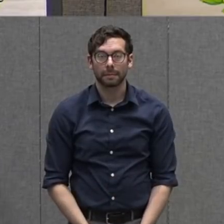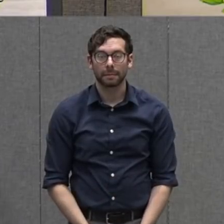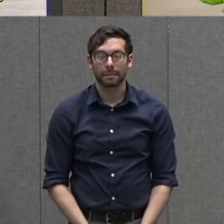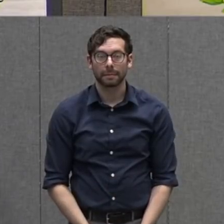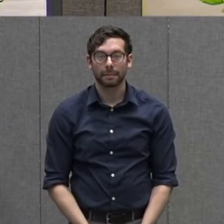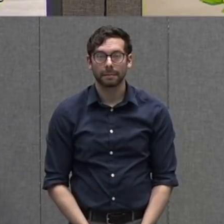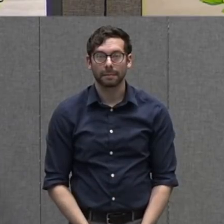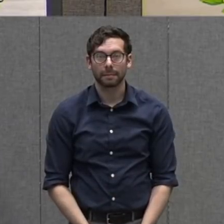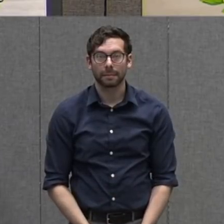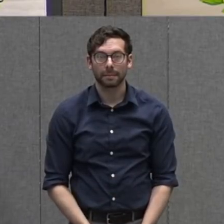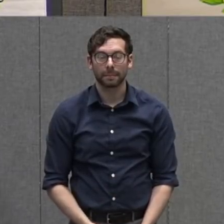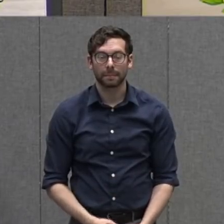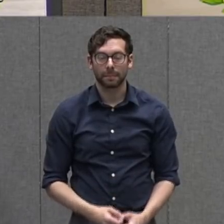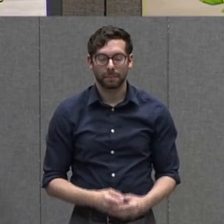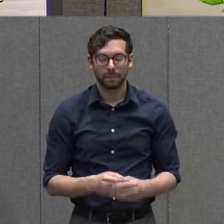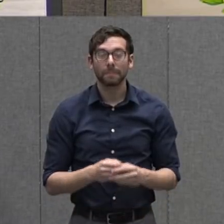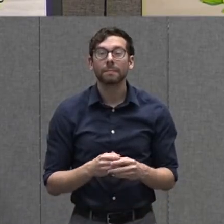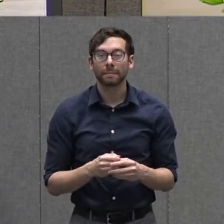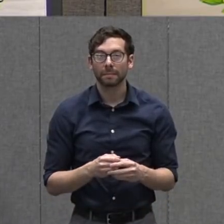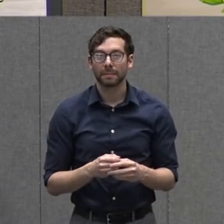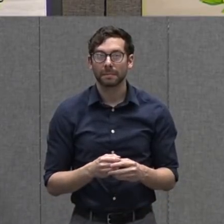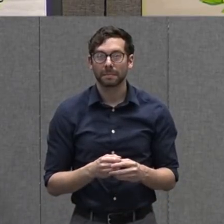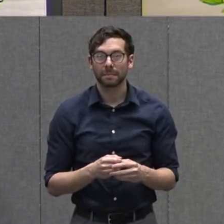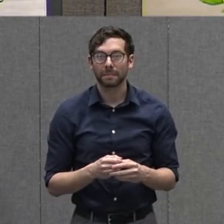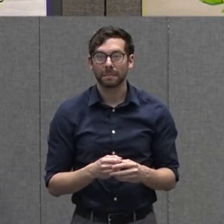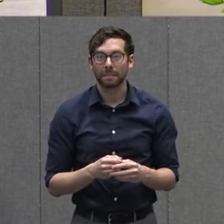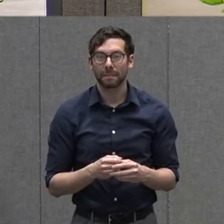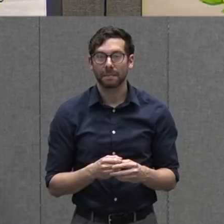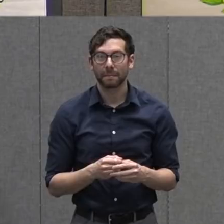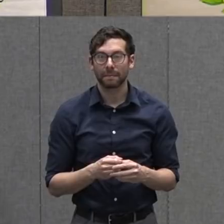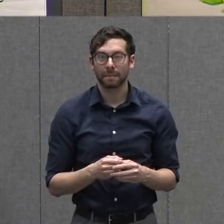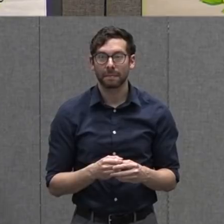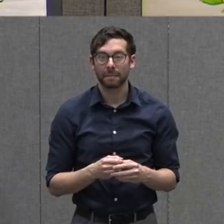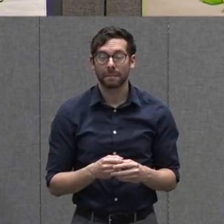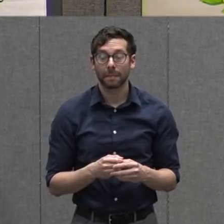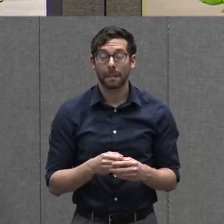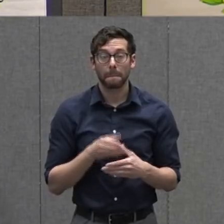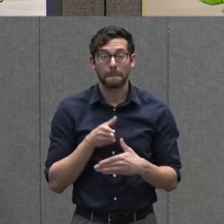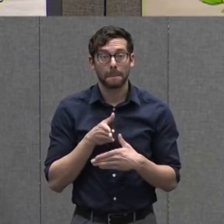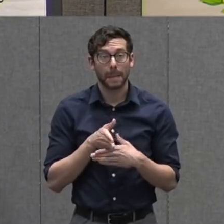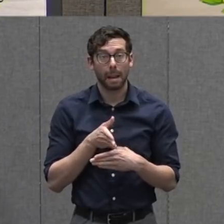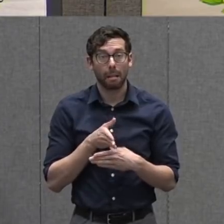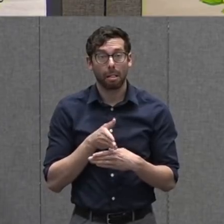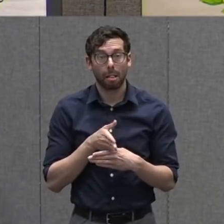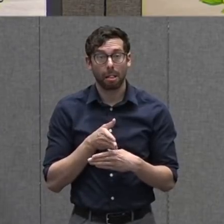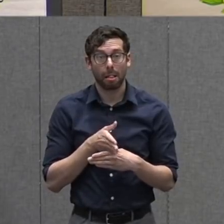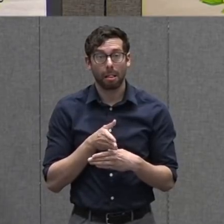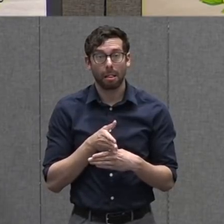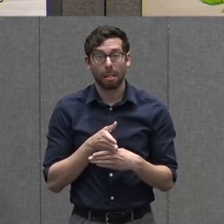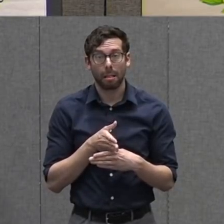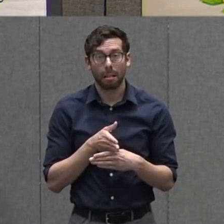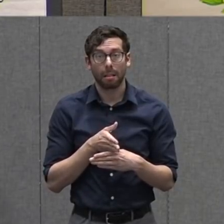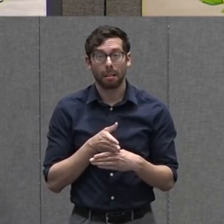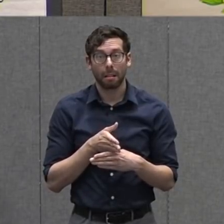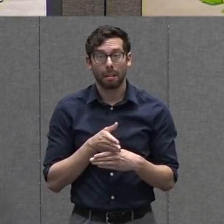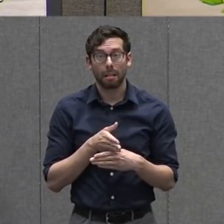Tape can be tricky. I'm gonna put Middle next. Beginning, Middle,